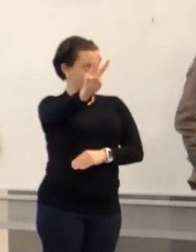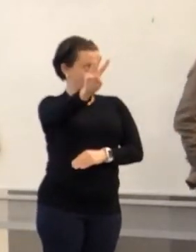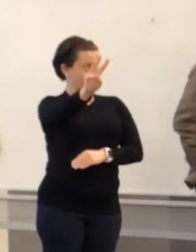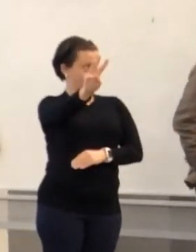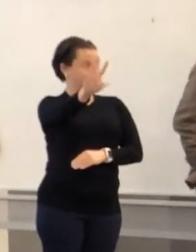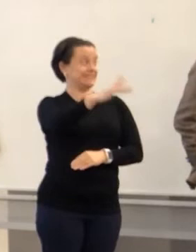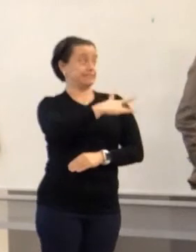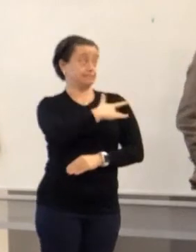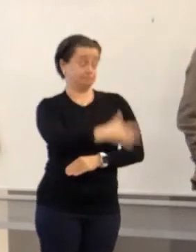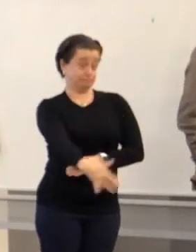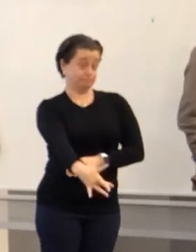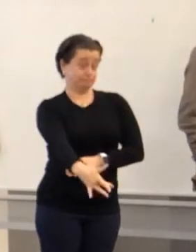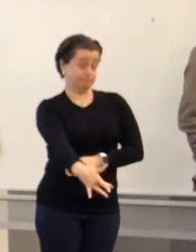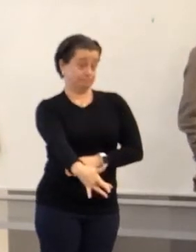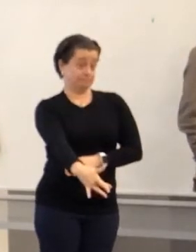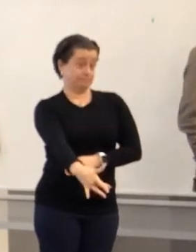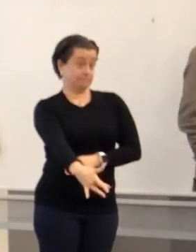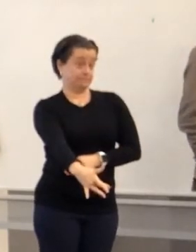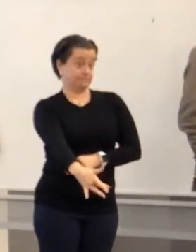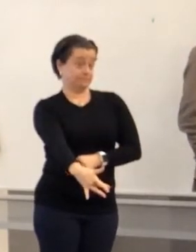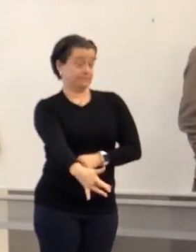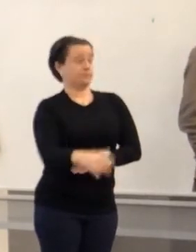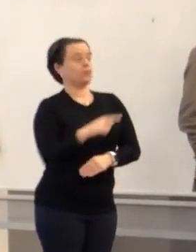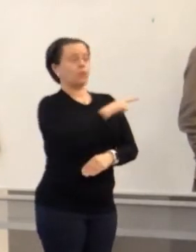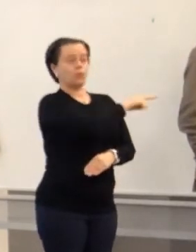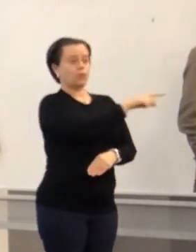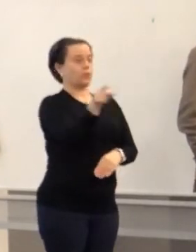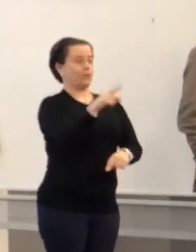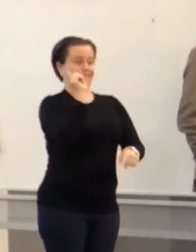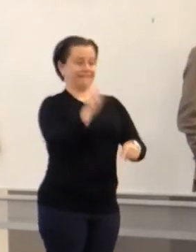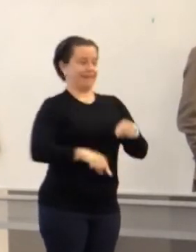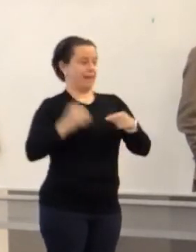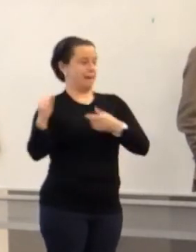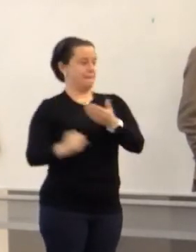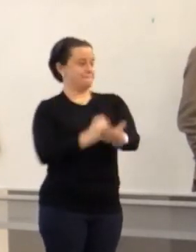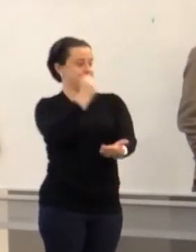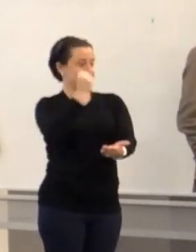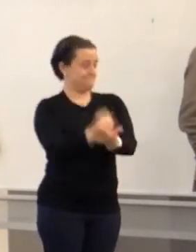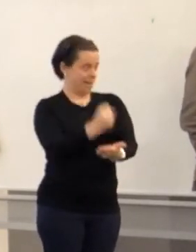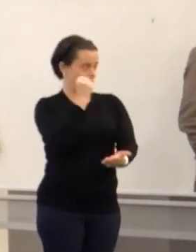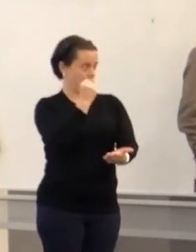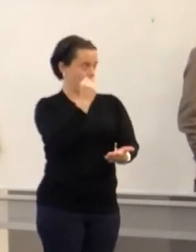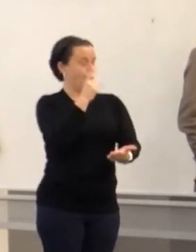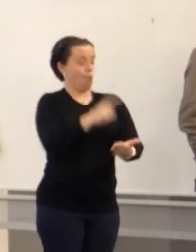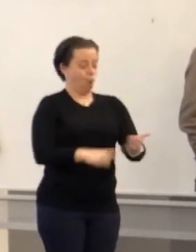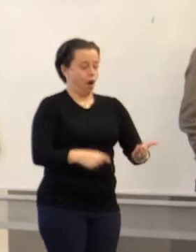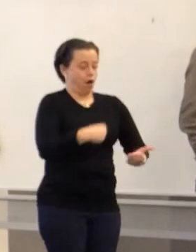generally you are not going to be able to patent things that you make using that software.